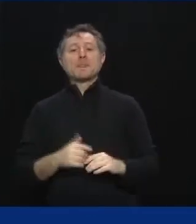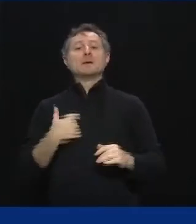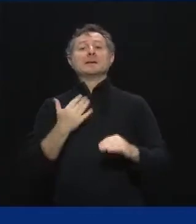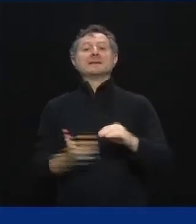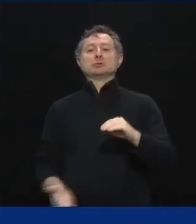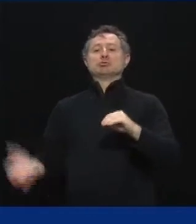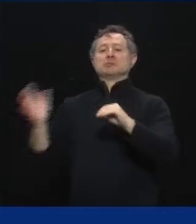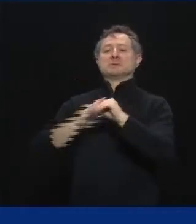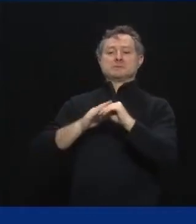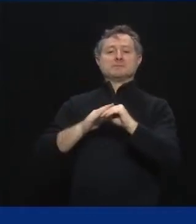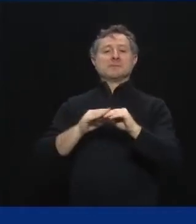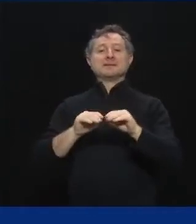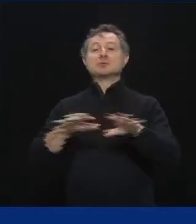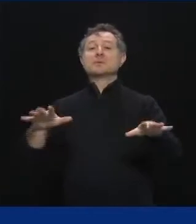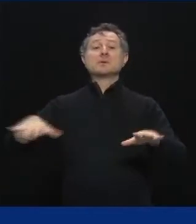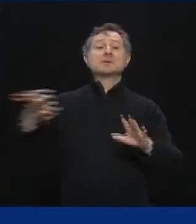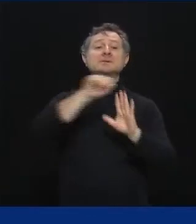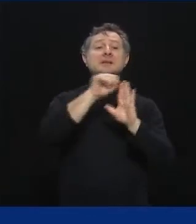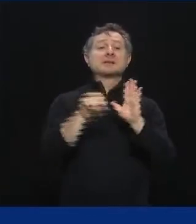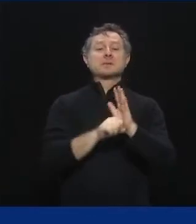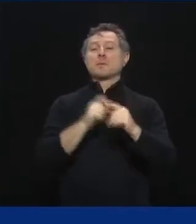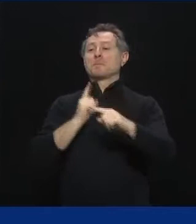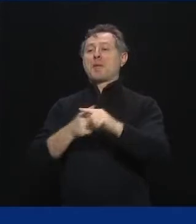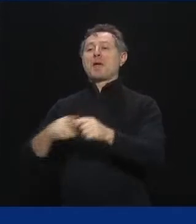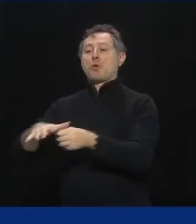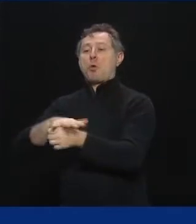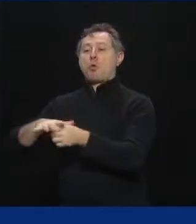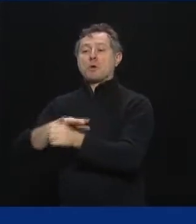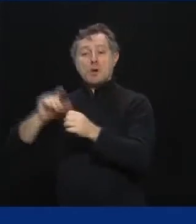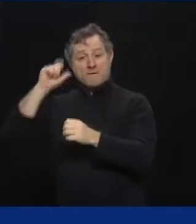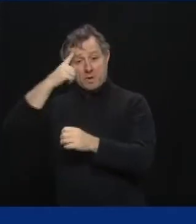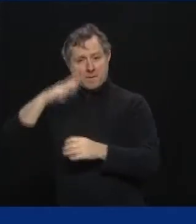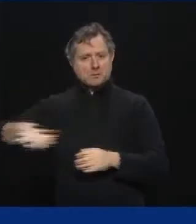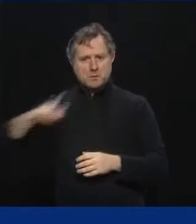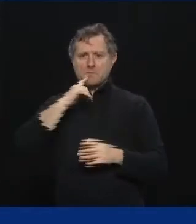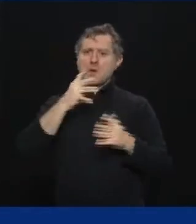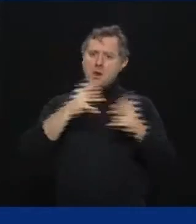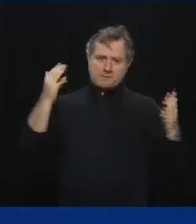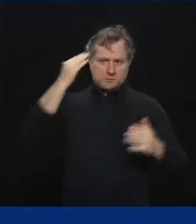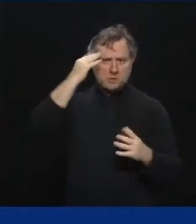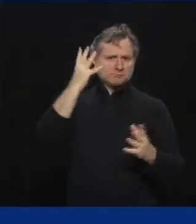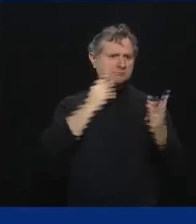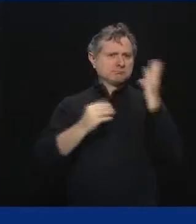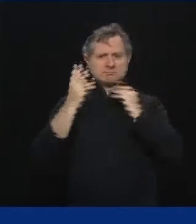BELIEVE WILL ACHIEVE THAT MEANS. I WILL BE SIGNING LEGISLATION TO BOOST TRANSPARENCY IN STATE AND THIS IS SOMETHING I KNOW QUITE A